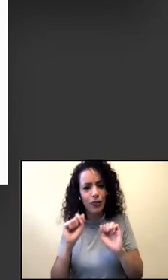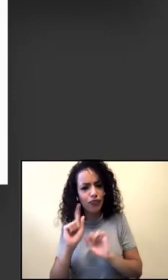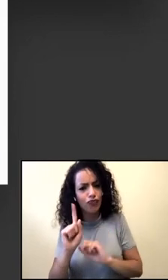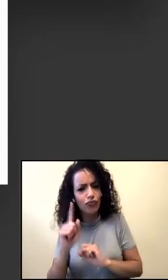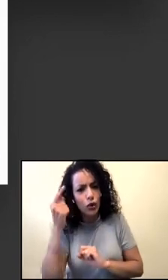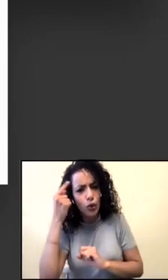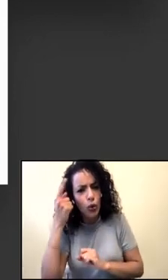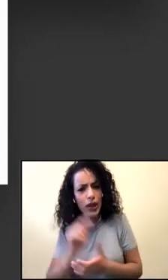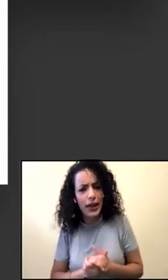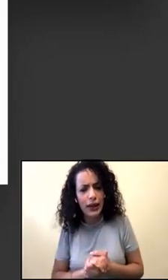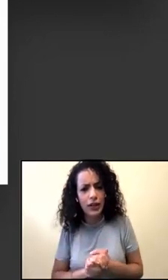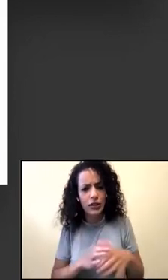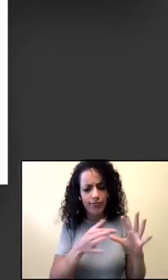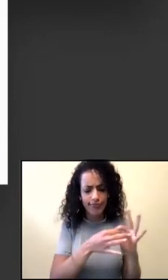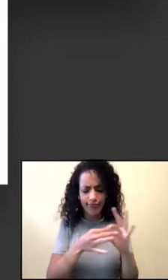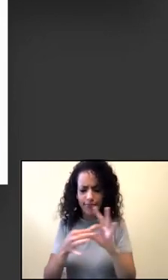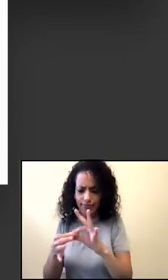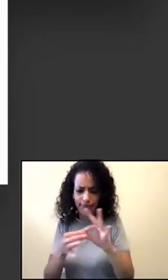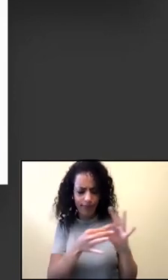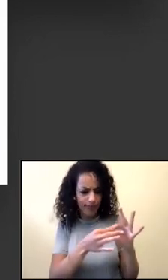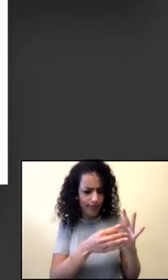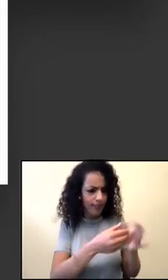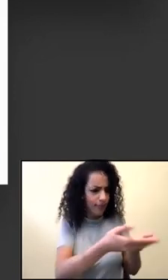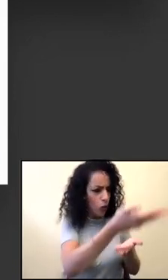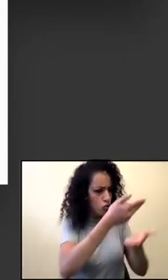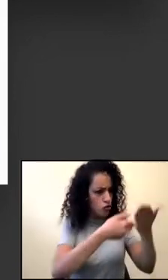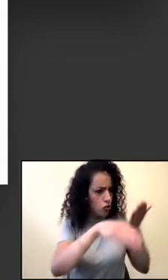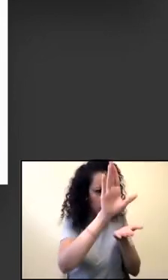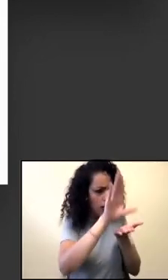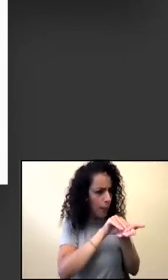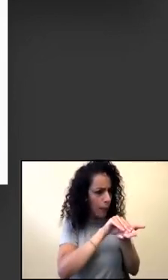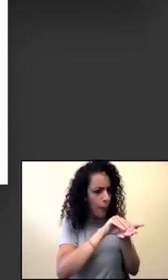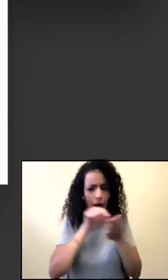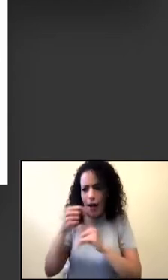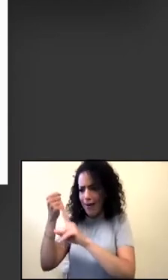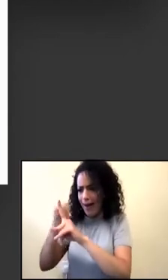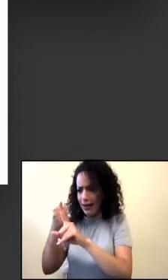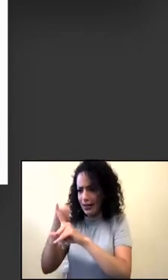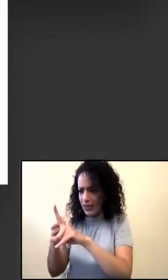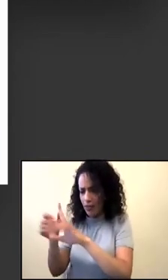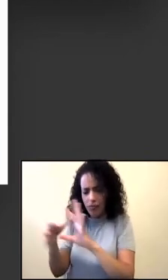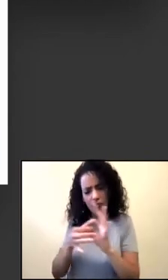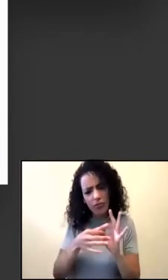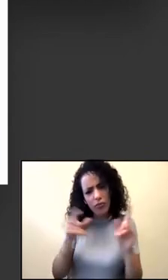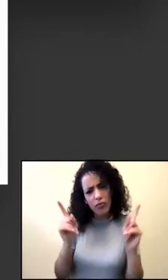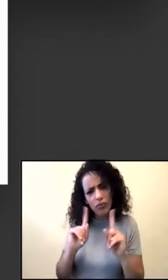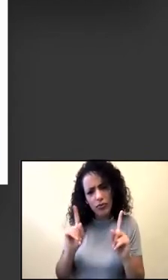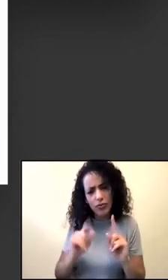of the relationship of recording stories and activism. Really similar to Aanchal, just